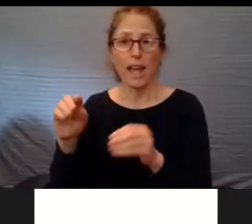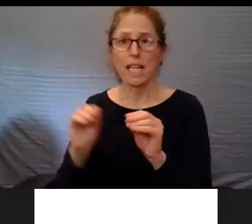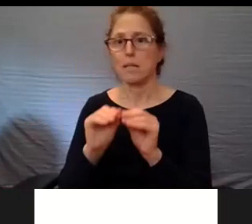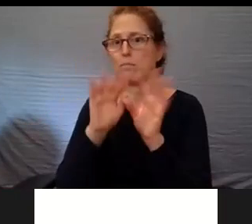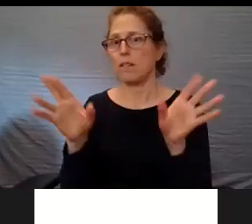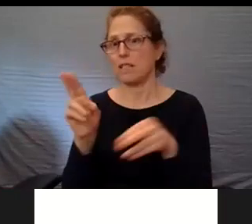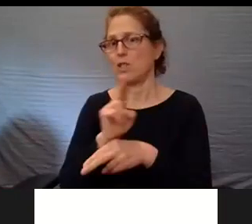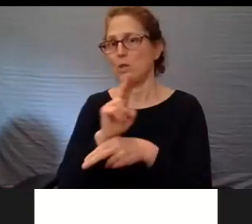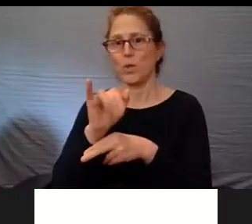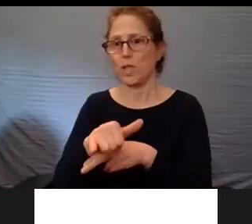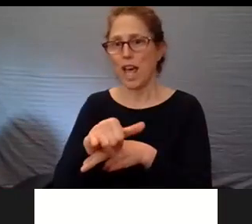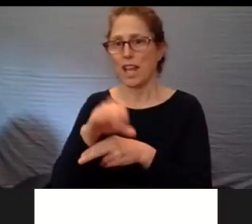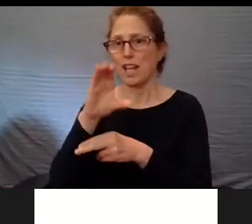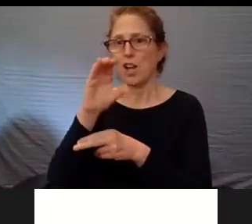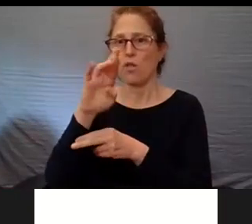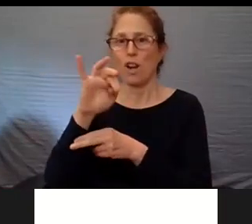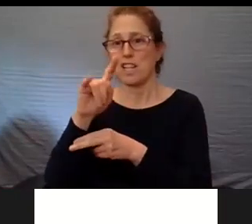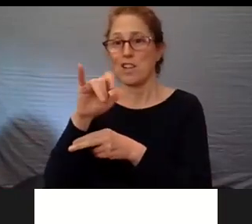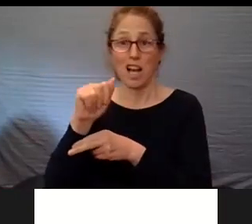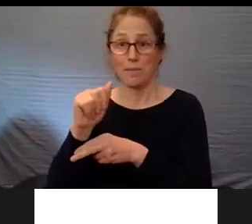What's interesting to me is